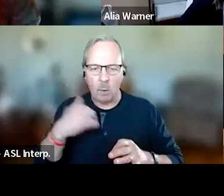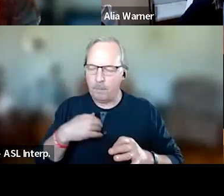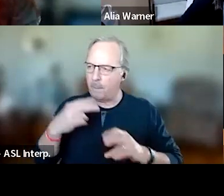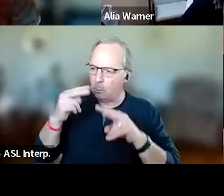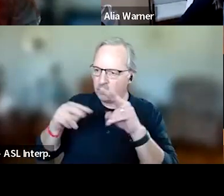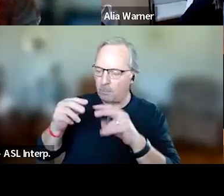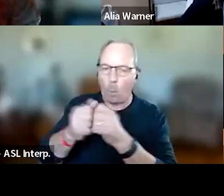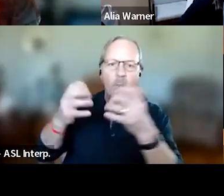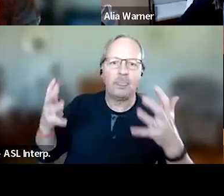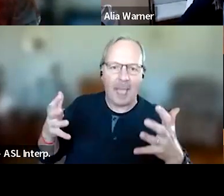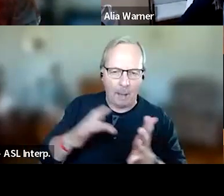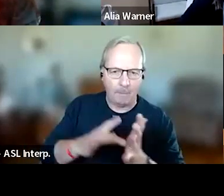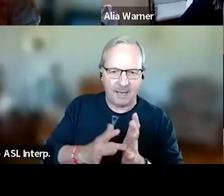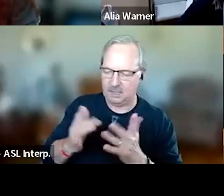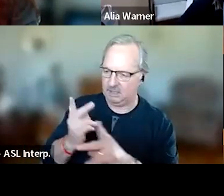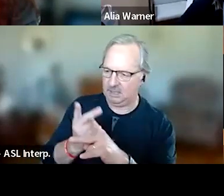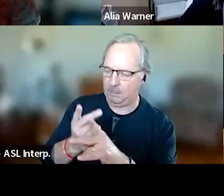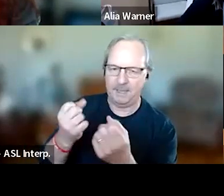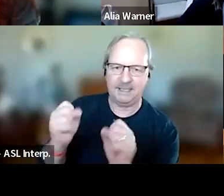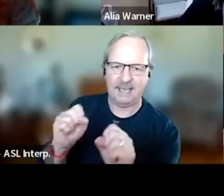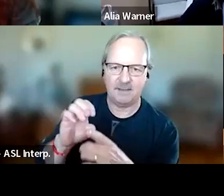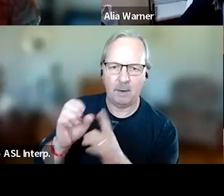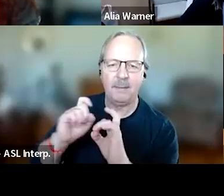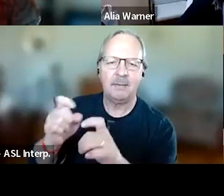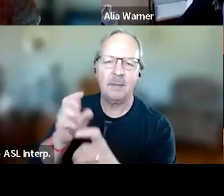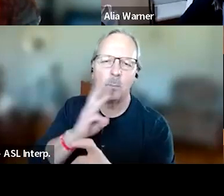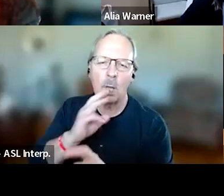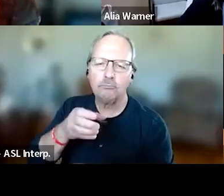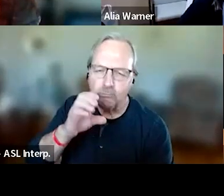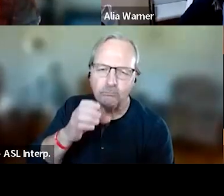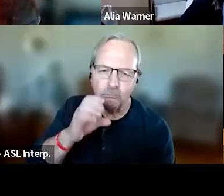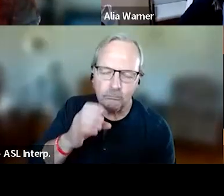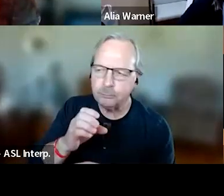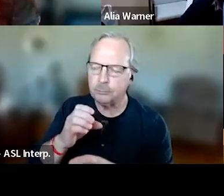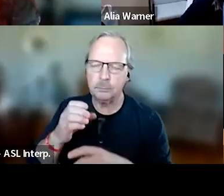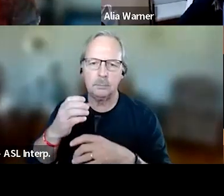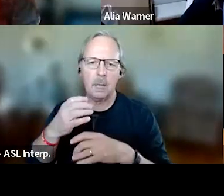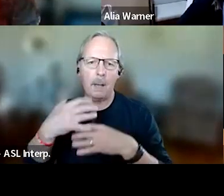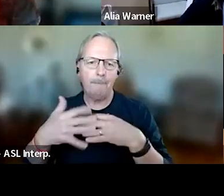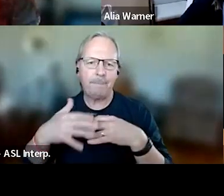They just keep them in a safe environment, give them hydration, do like blood testing to make sure there's no other reason they could be